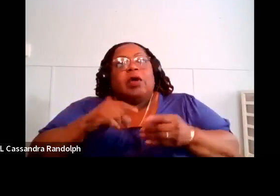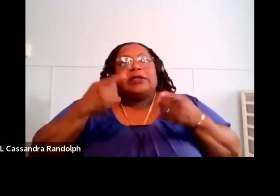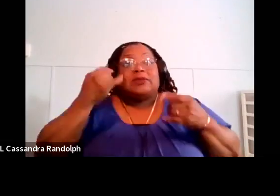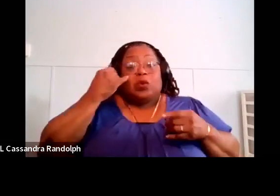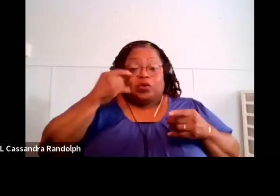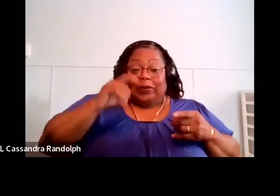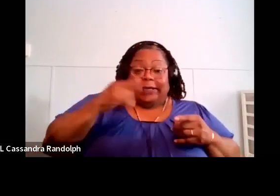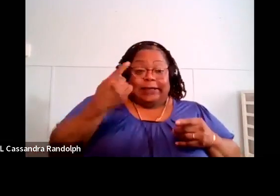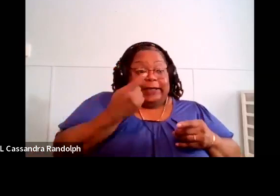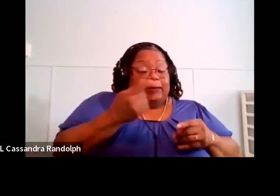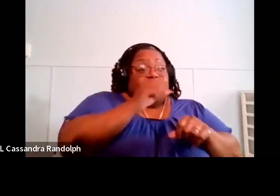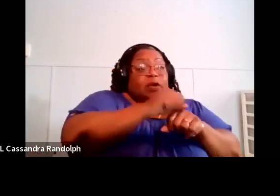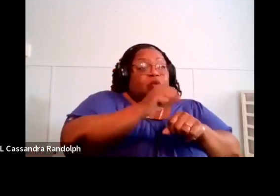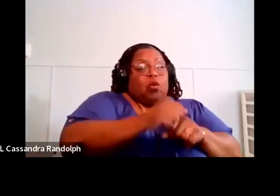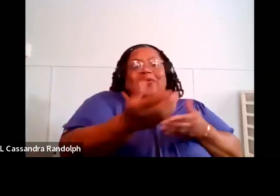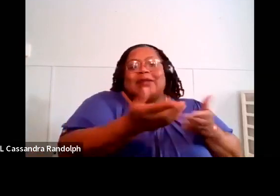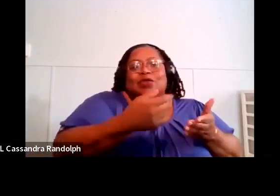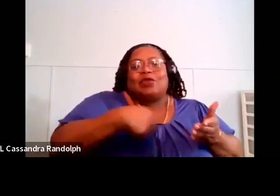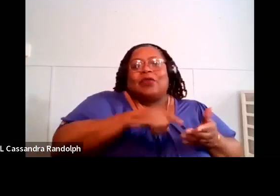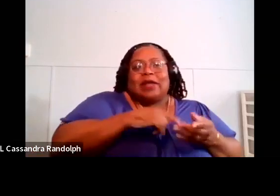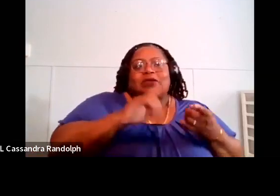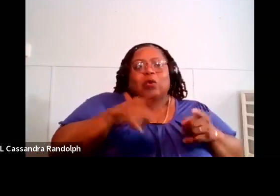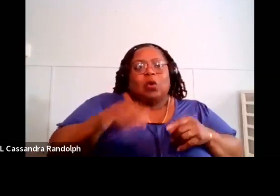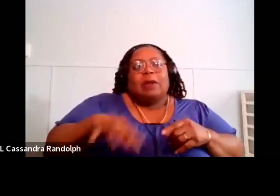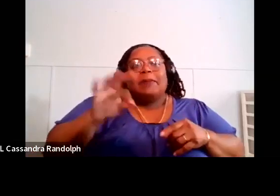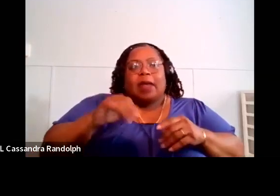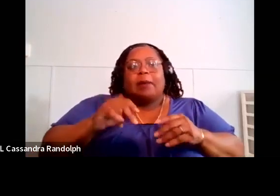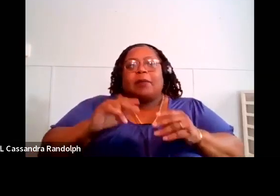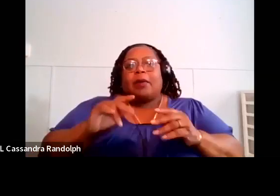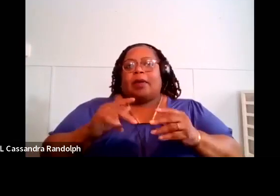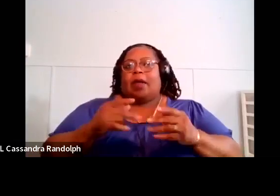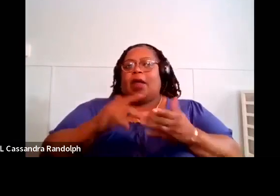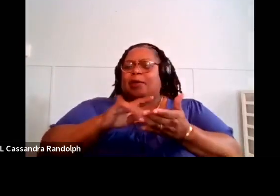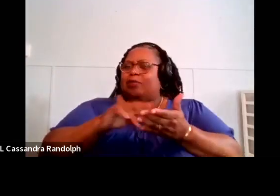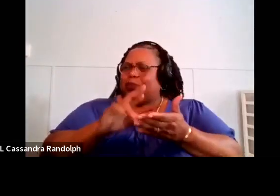pandemic have been the front line workers have been the one dropping off our groceries